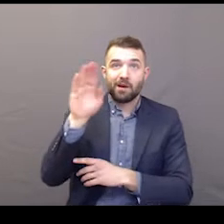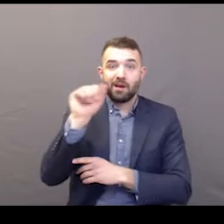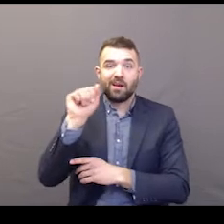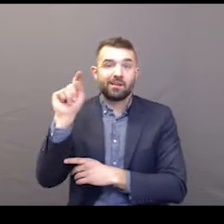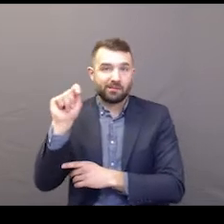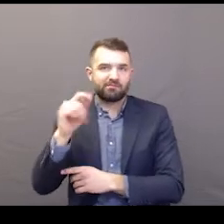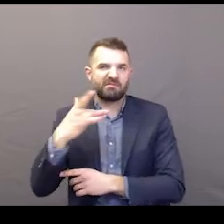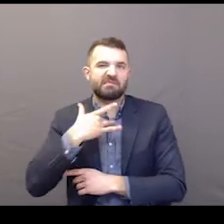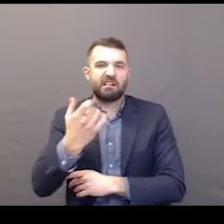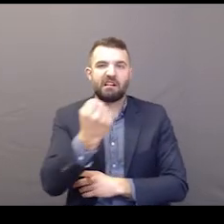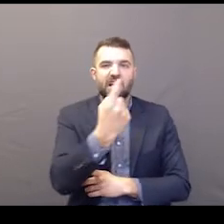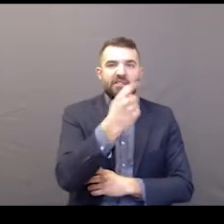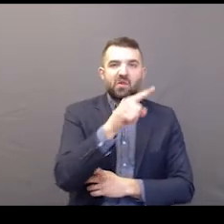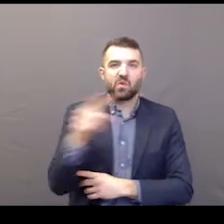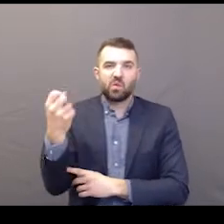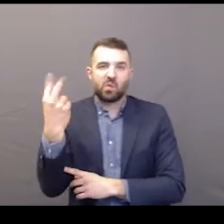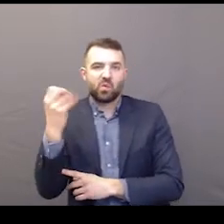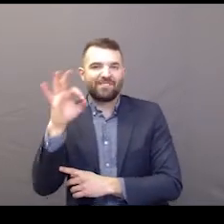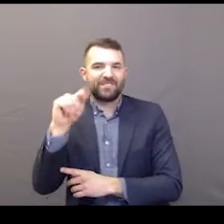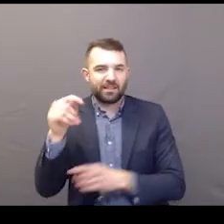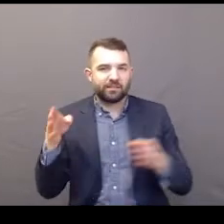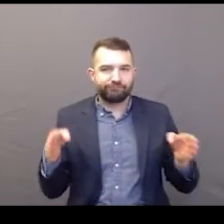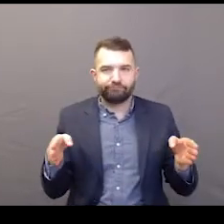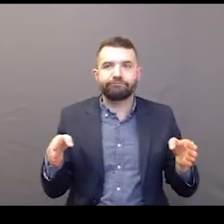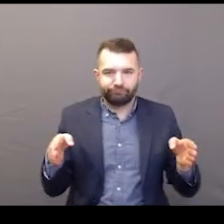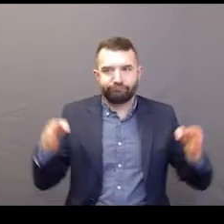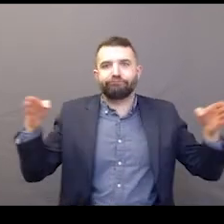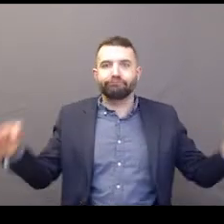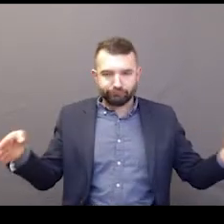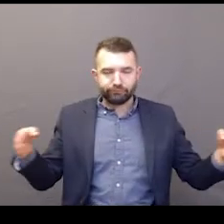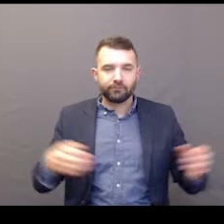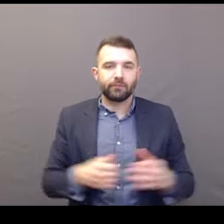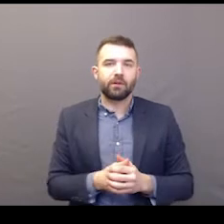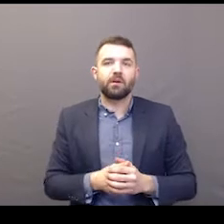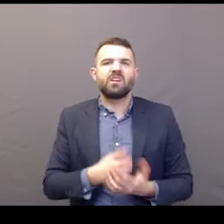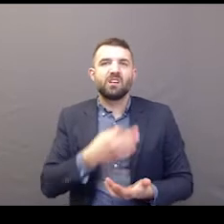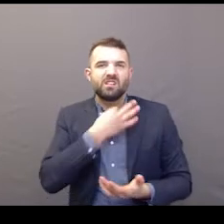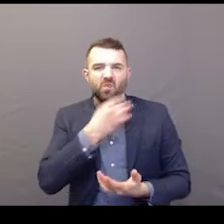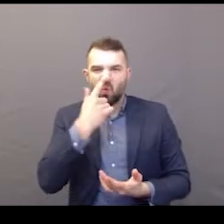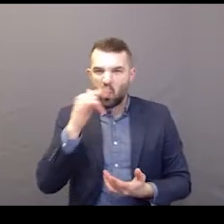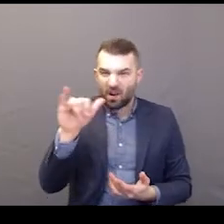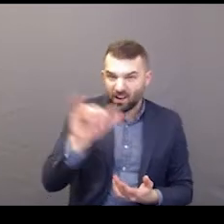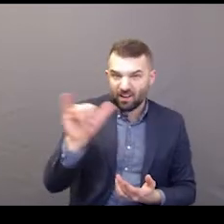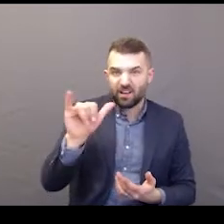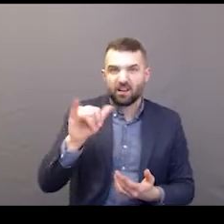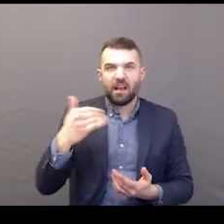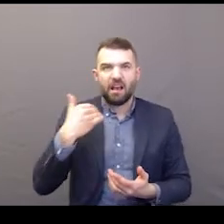For a closer look at the potential locations of the sidewalks and retaining walls, visit our interactive map by March 11 at